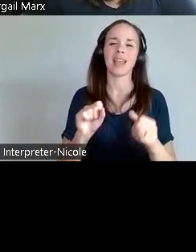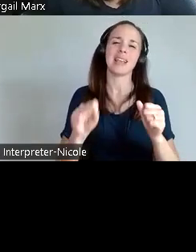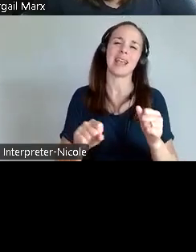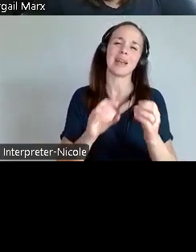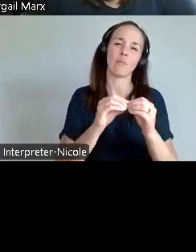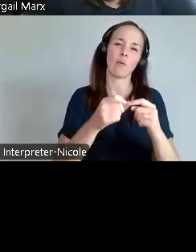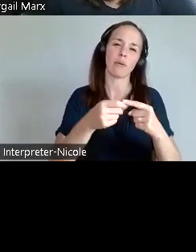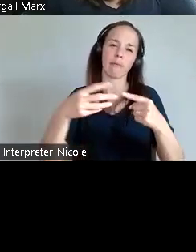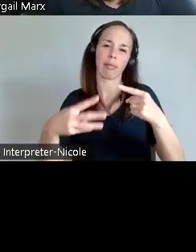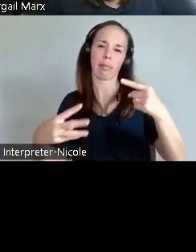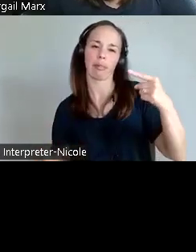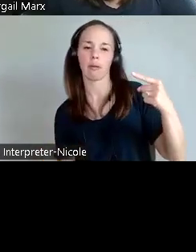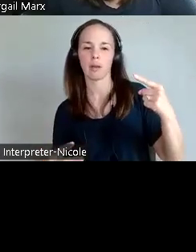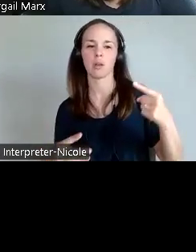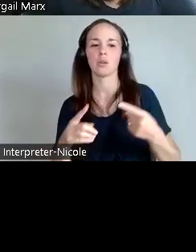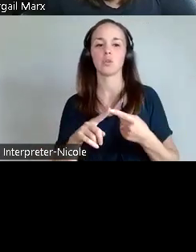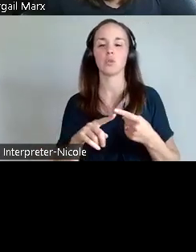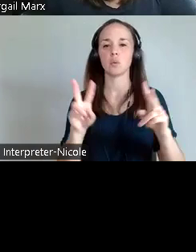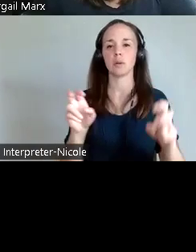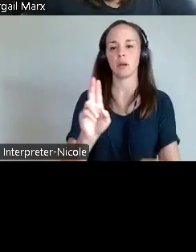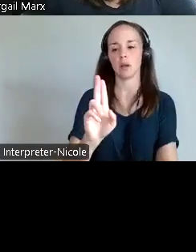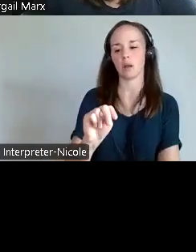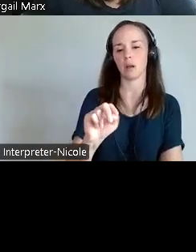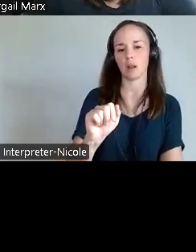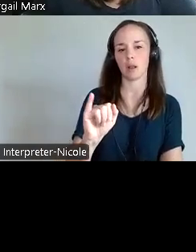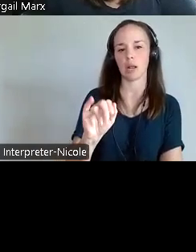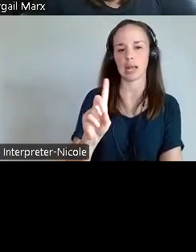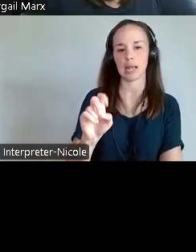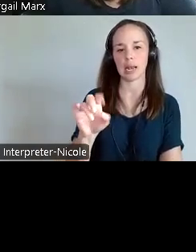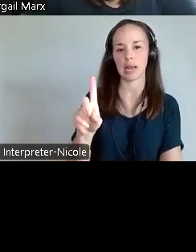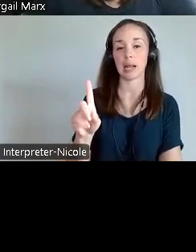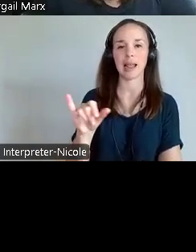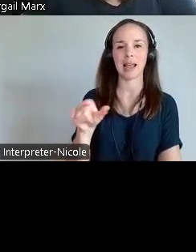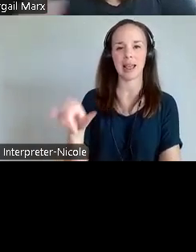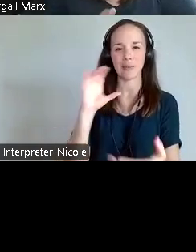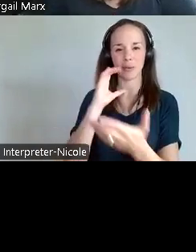into that unaided, just like that meme we have there, so you don't need anything other